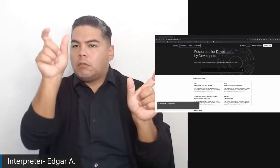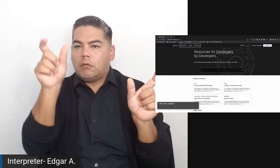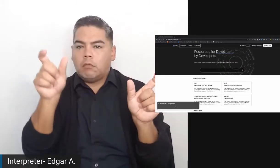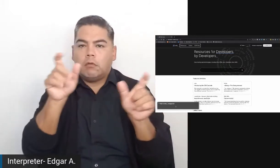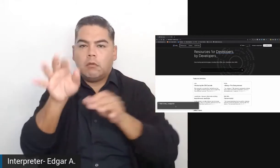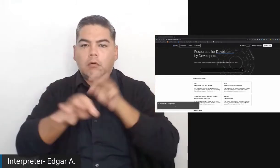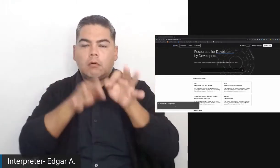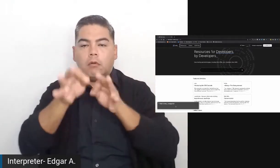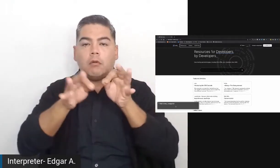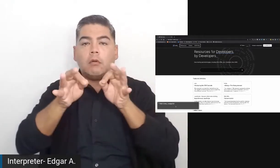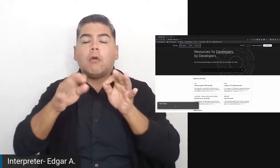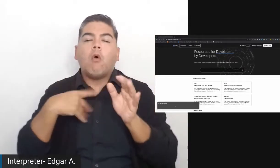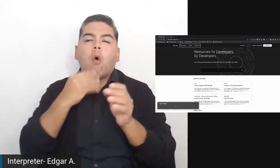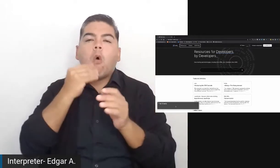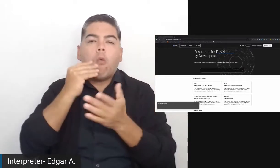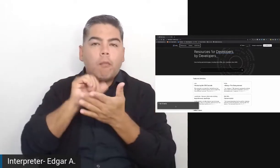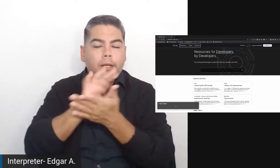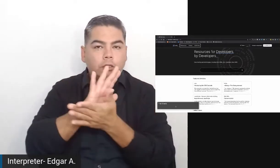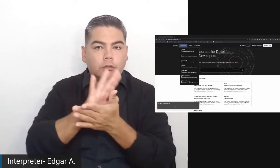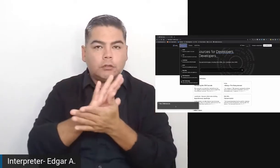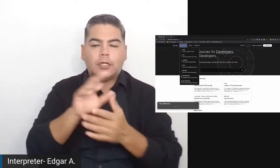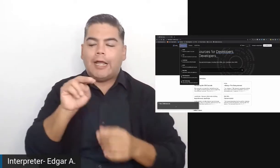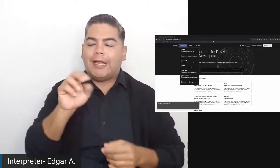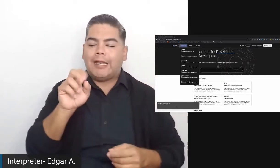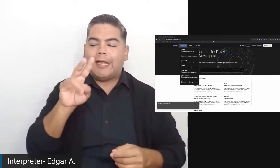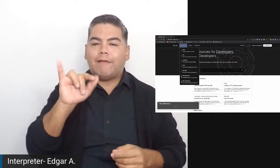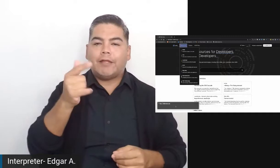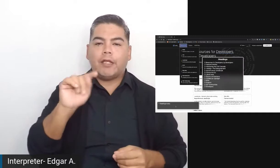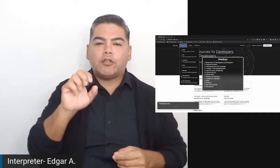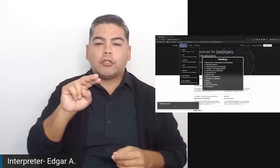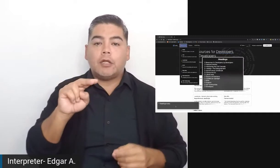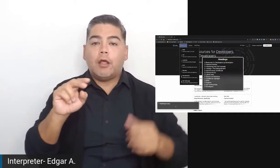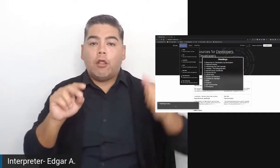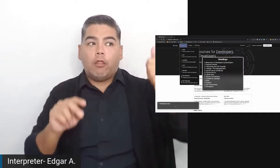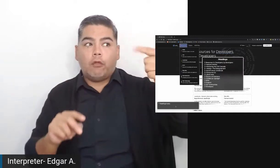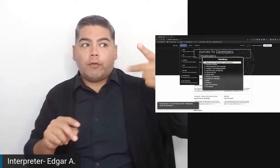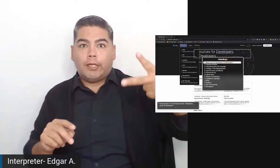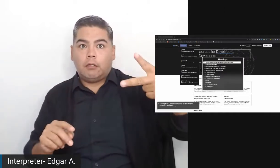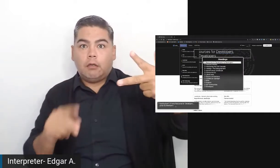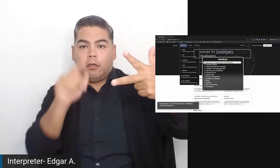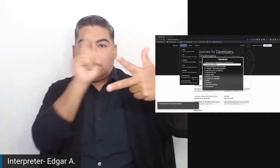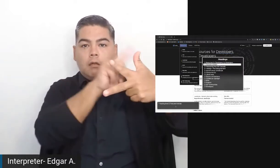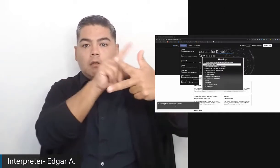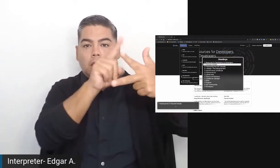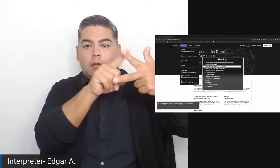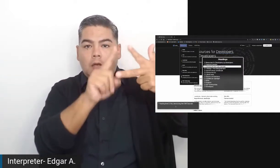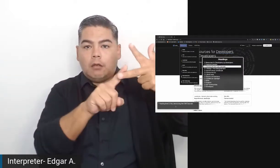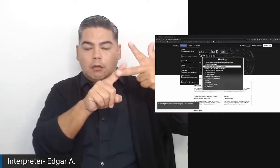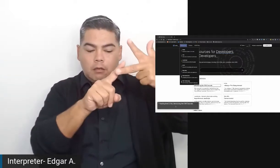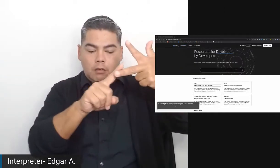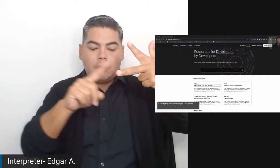main menu navigation, list three items, link, reference, headings menu, heading level, heading level, heading,